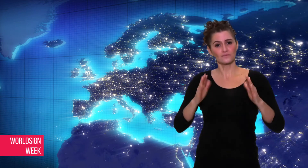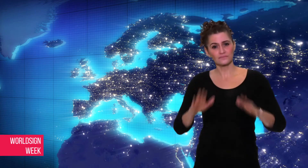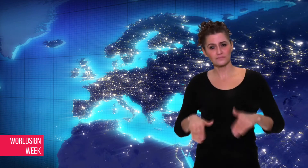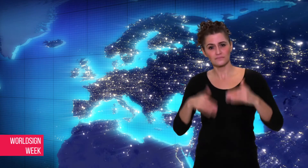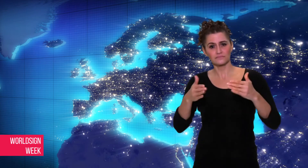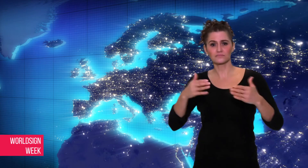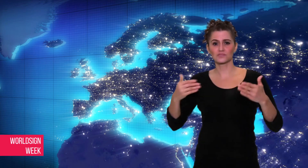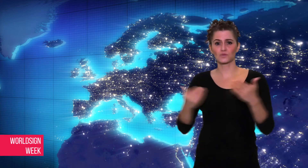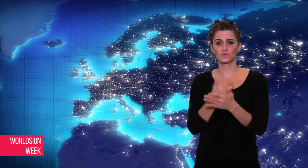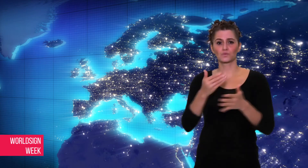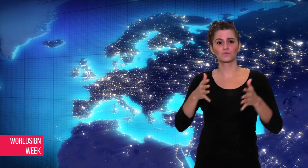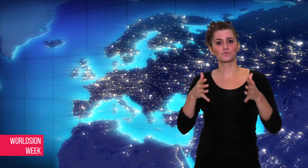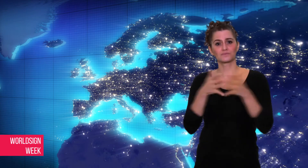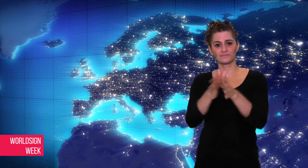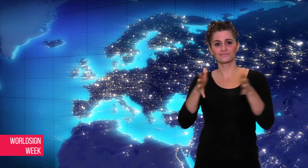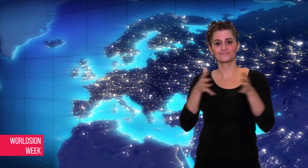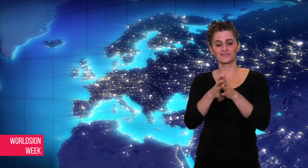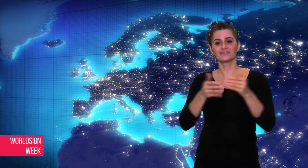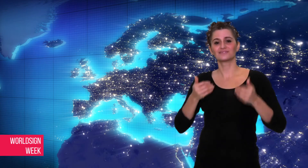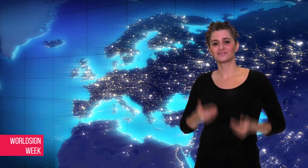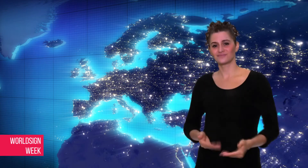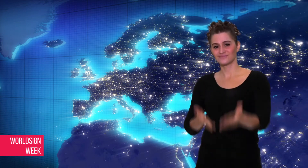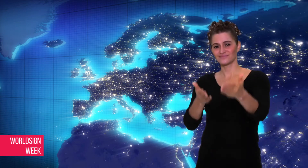Now, let’s go to next story.